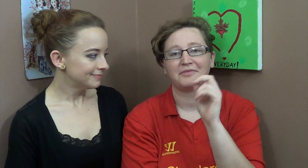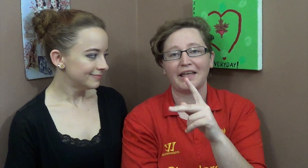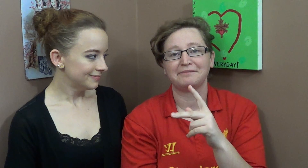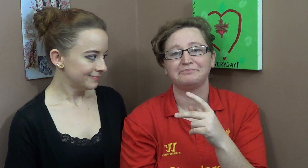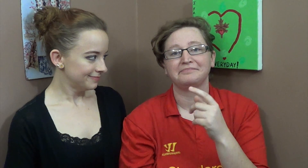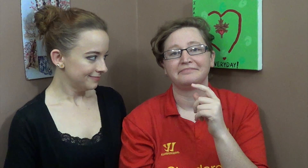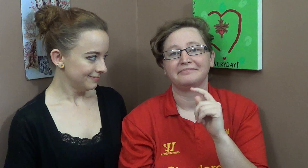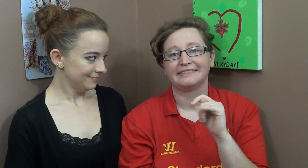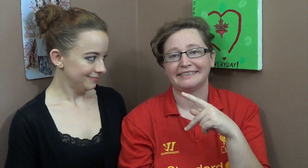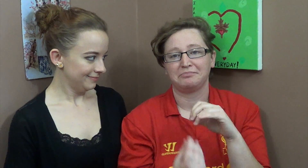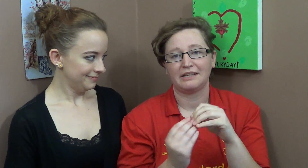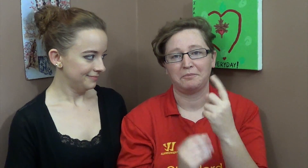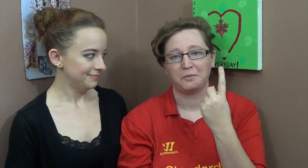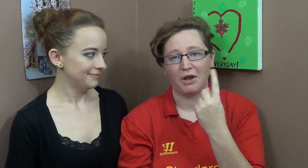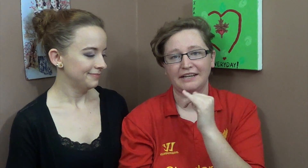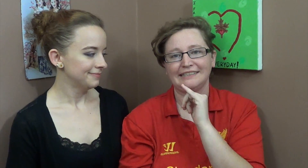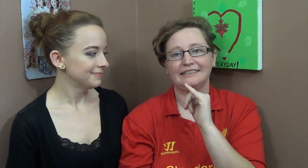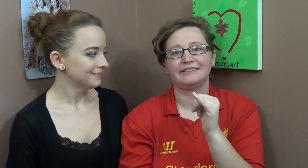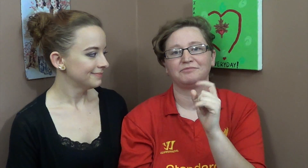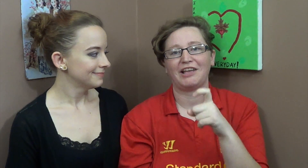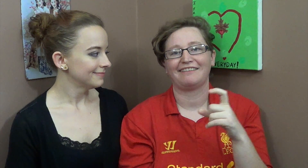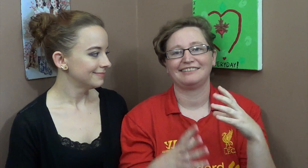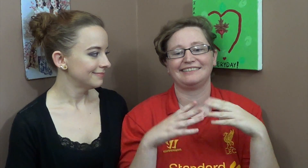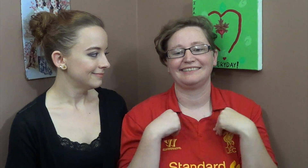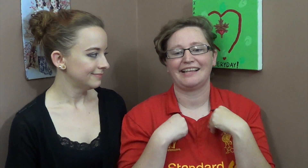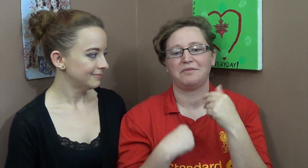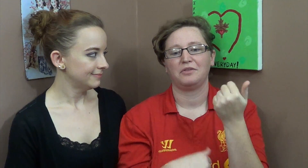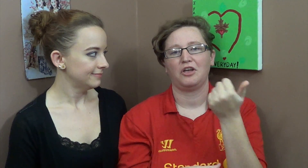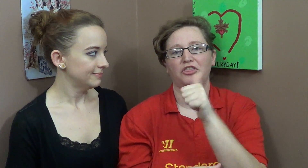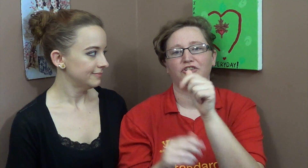Ok tip #1 is you have to accept the other